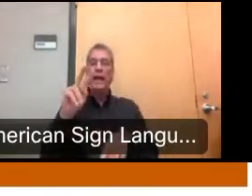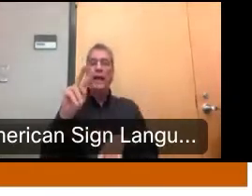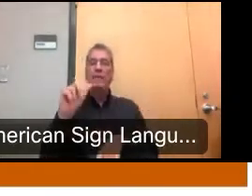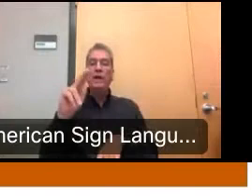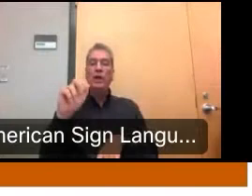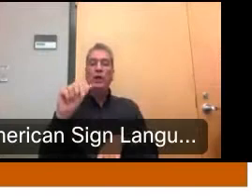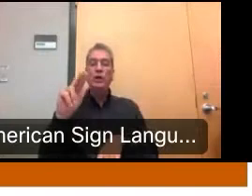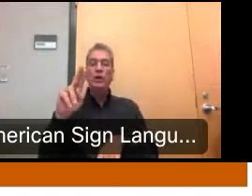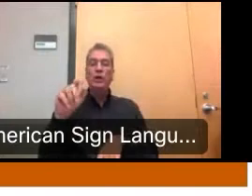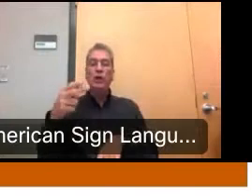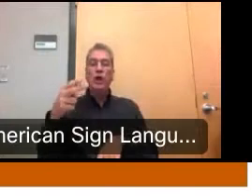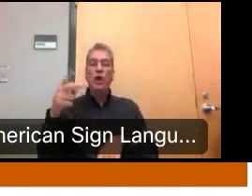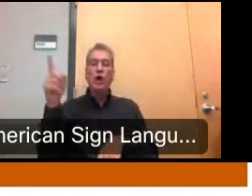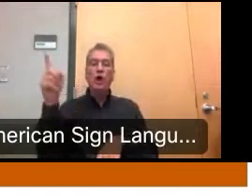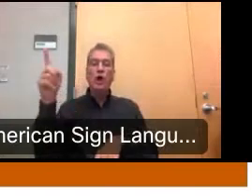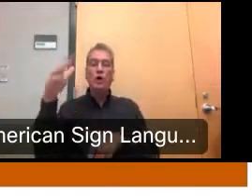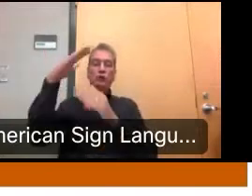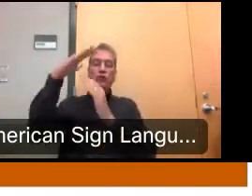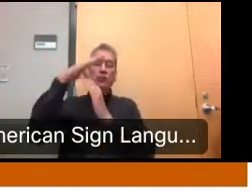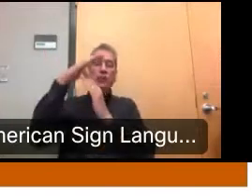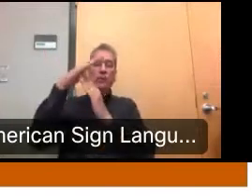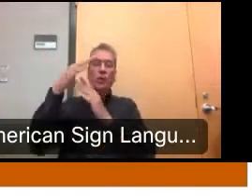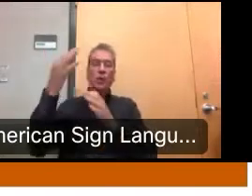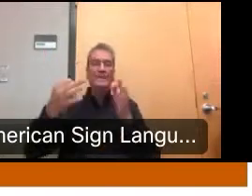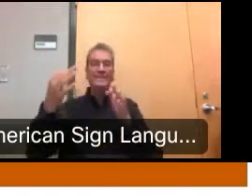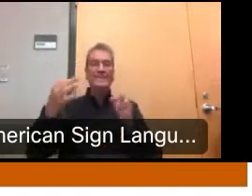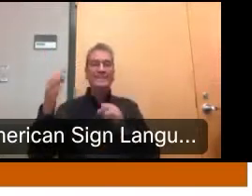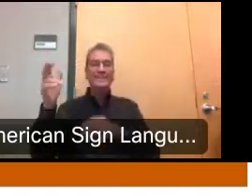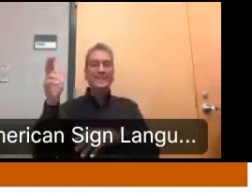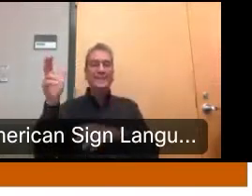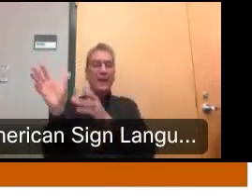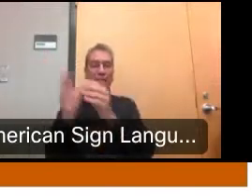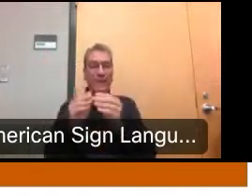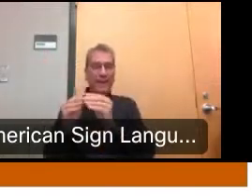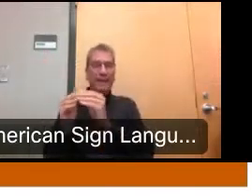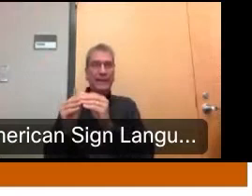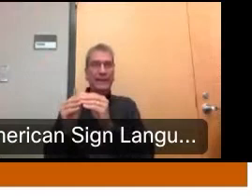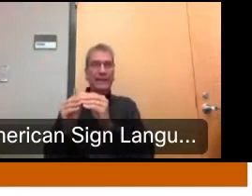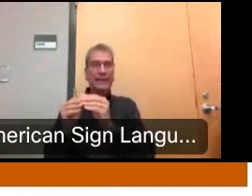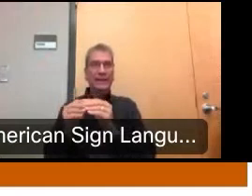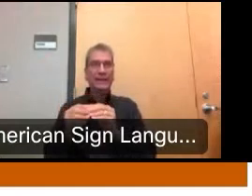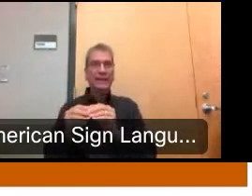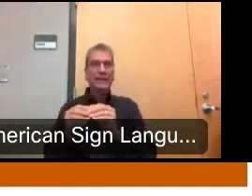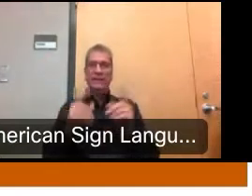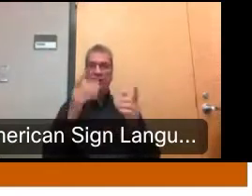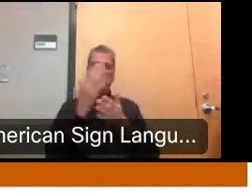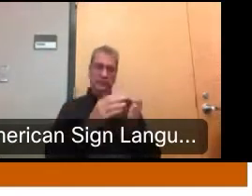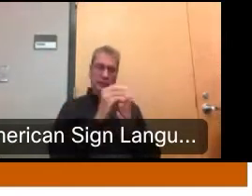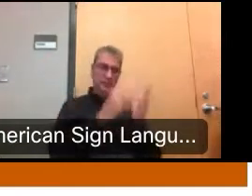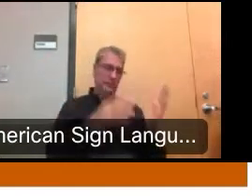And so 1 of the fears, like, the students had working on, it too, was, like, the number of people who wouldn't even want to hear what we were saying to them. So 1 of the messages